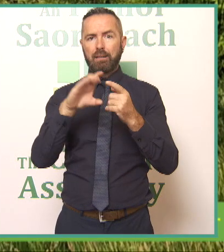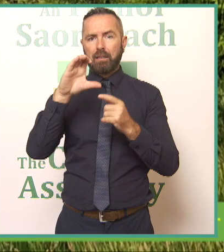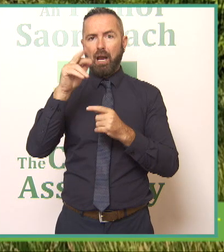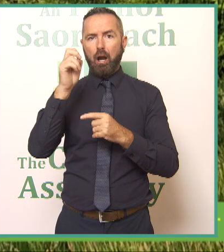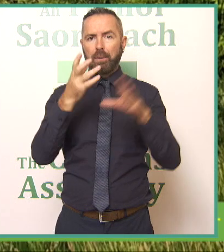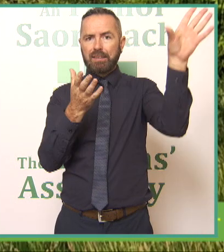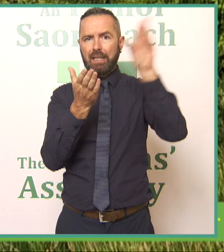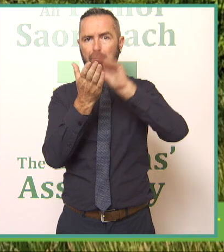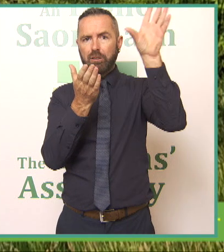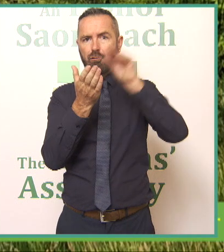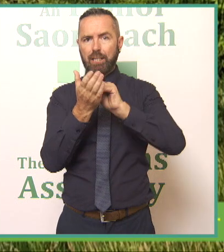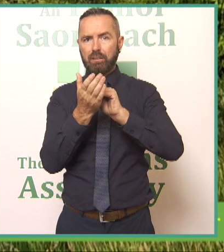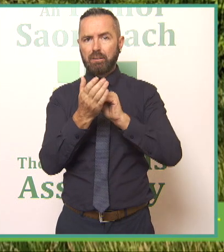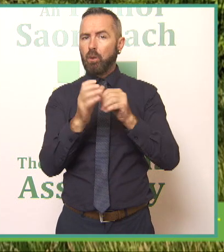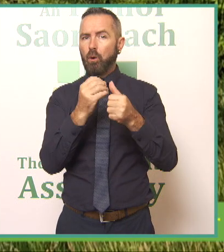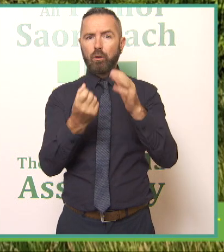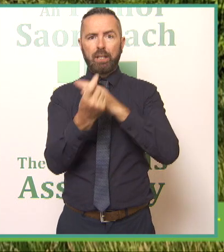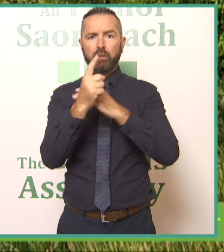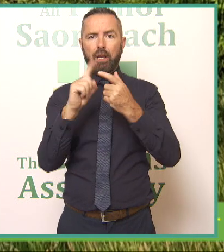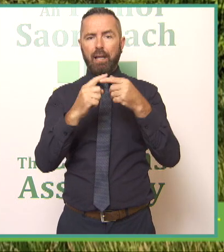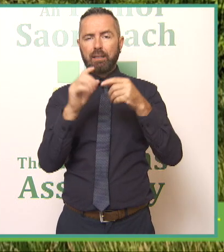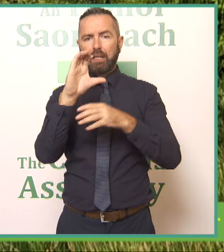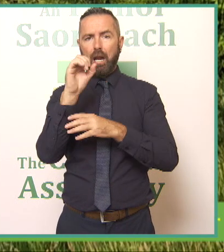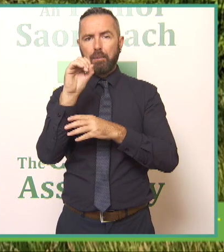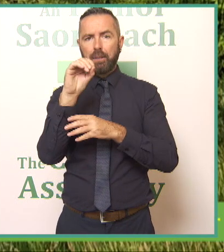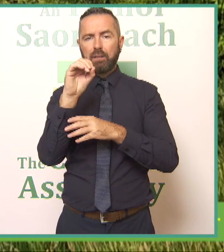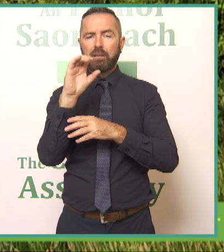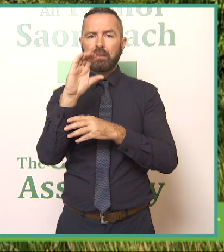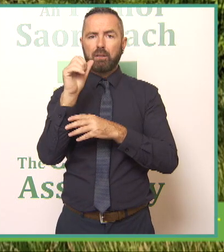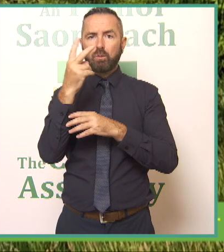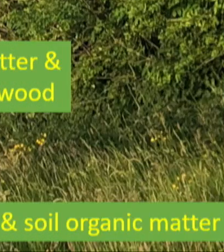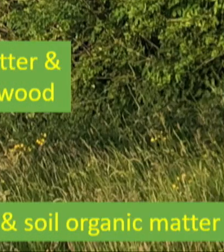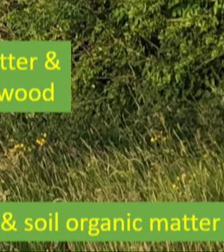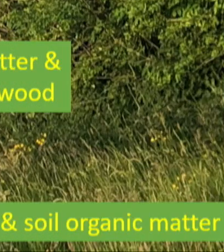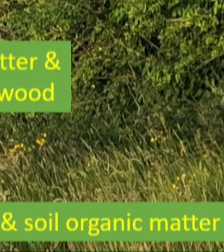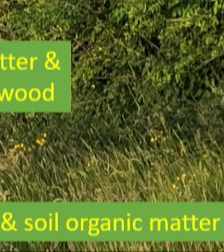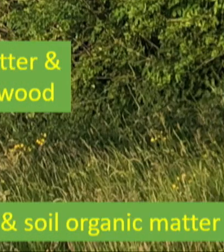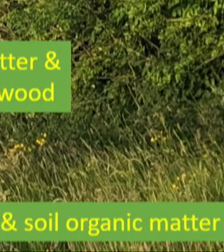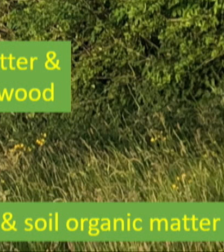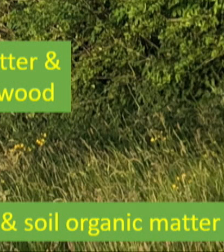is another issue in carbon storage we know they take in carbon they store that carbon we know